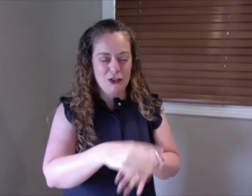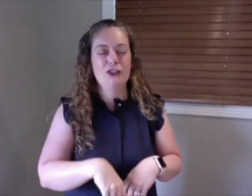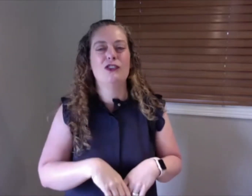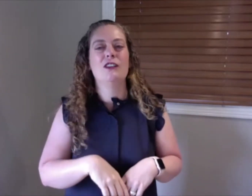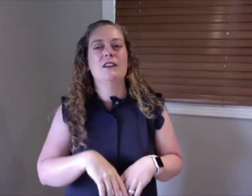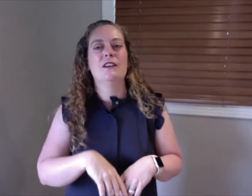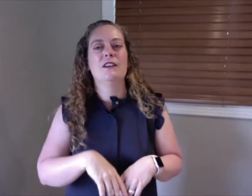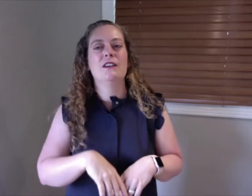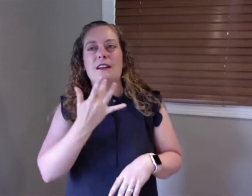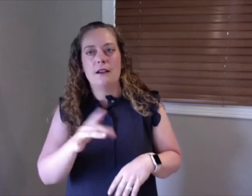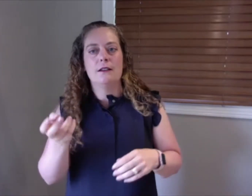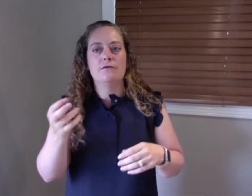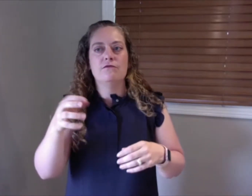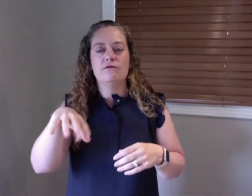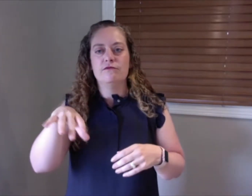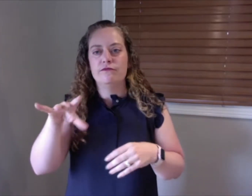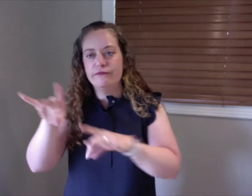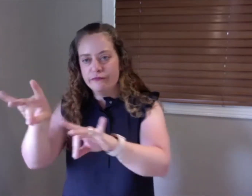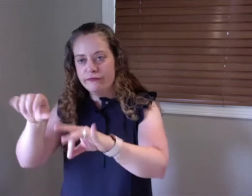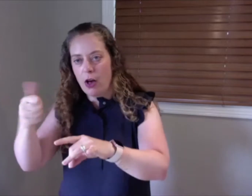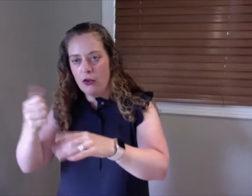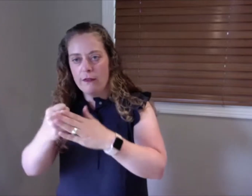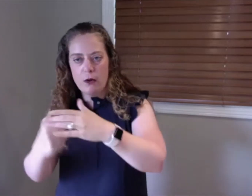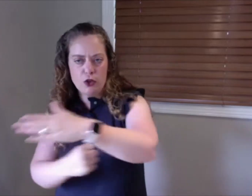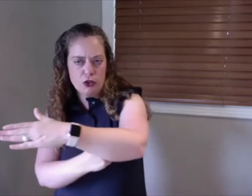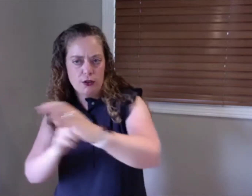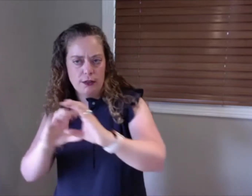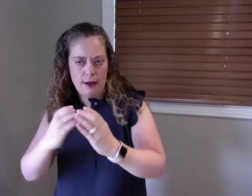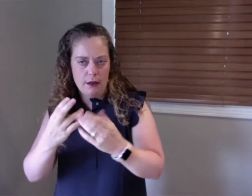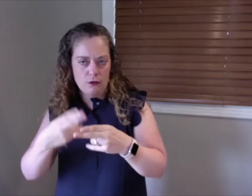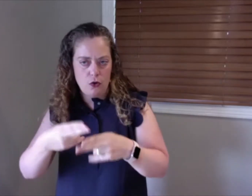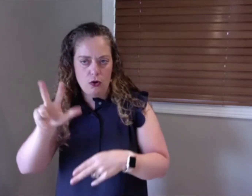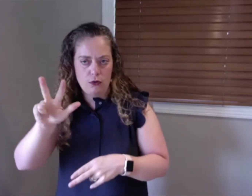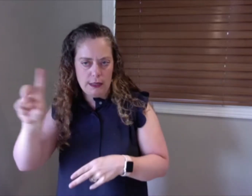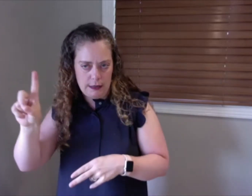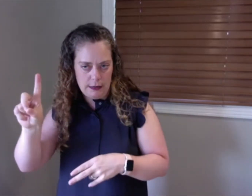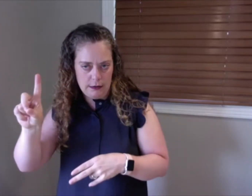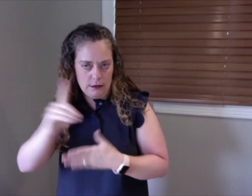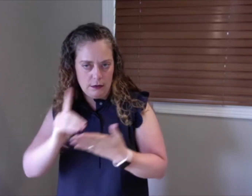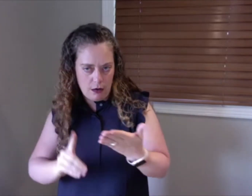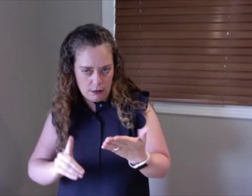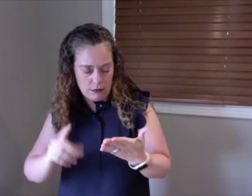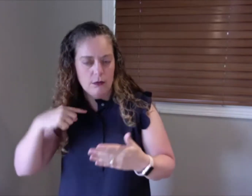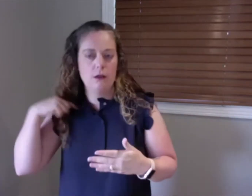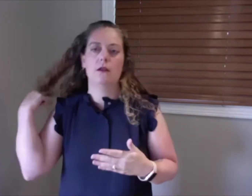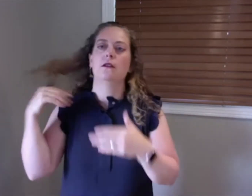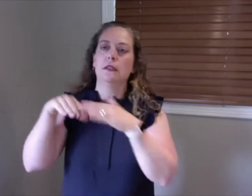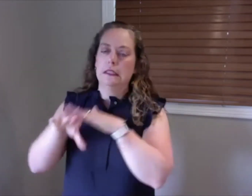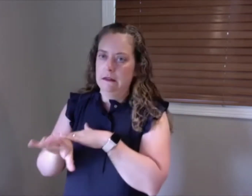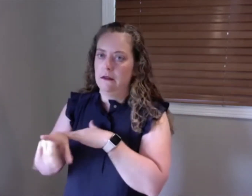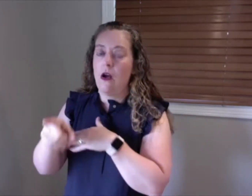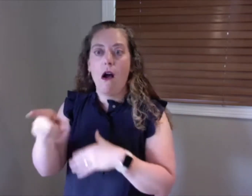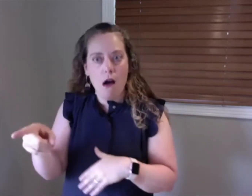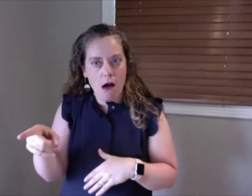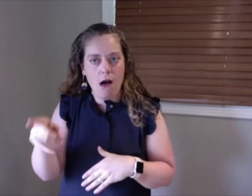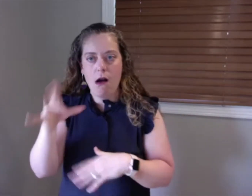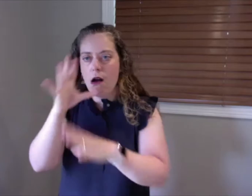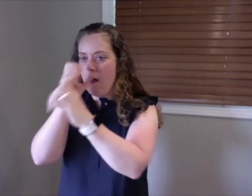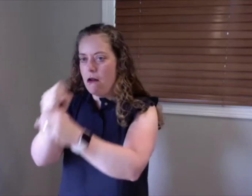jarring for me so I decided I needed a new major. So I found another foundation course called 3D Design